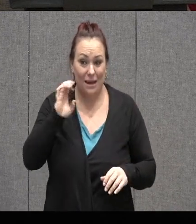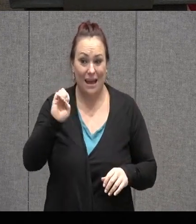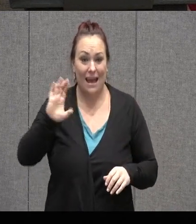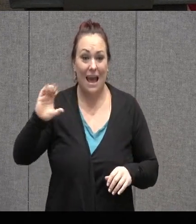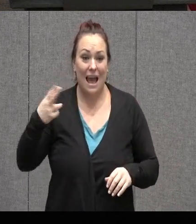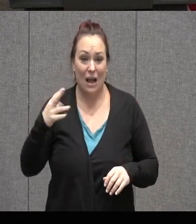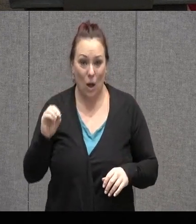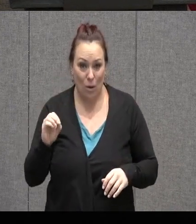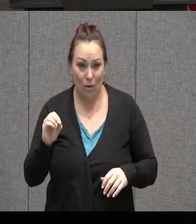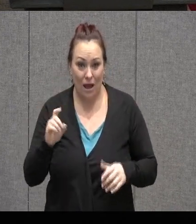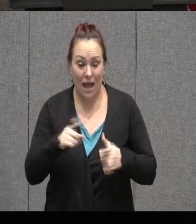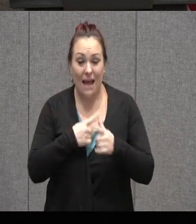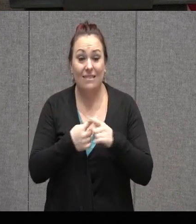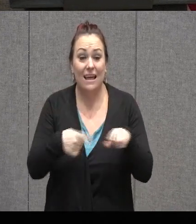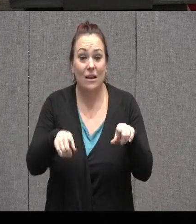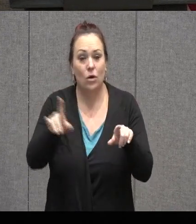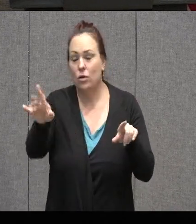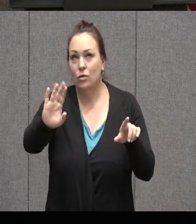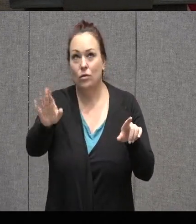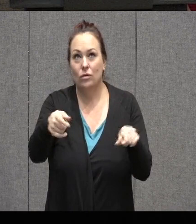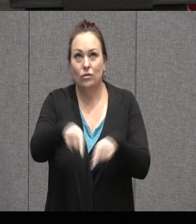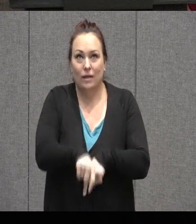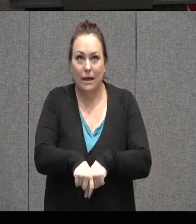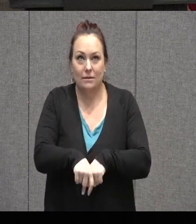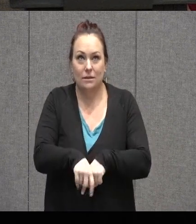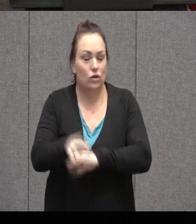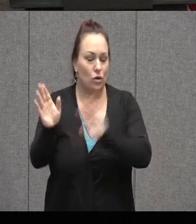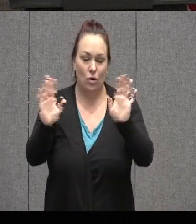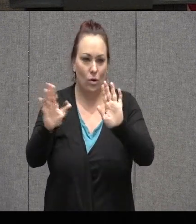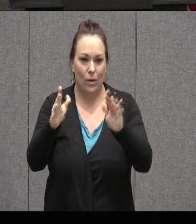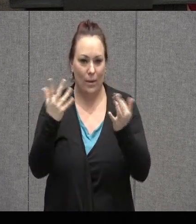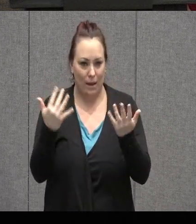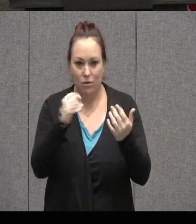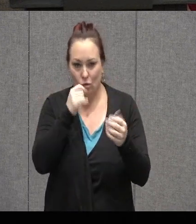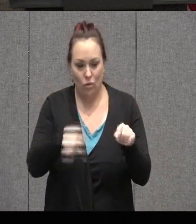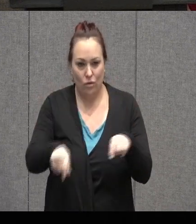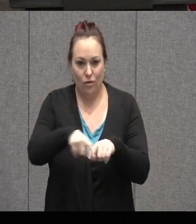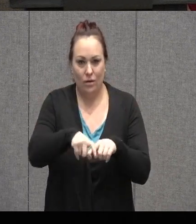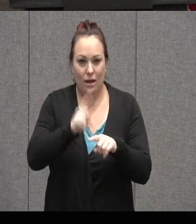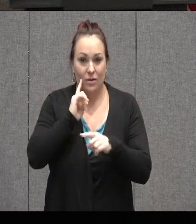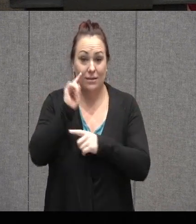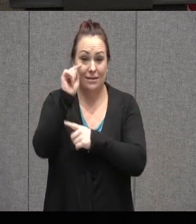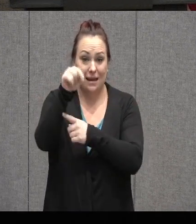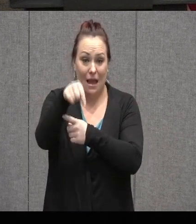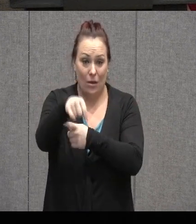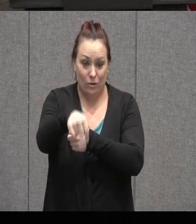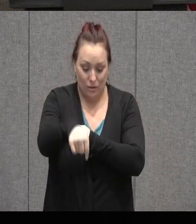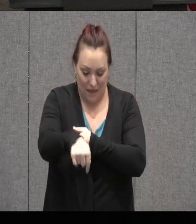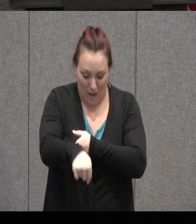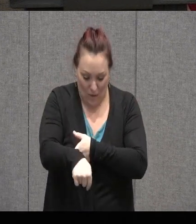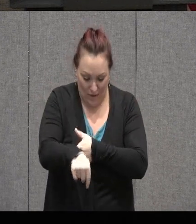But then you cross your legs, no, you don't cross your legs, I'm sorry. And now you're gonna go down and take a deep breath,